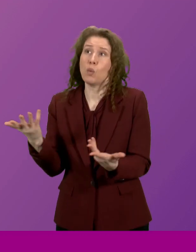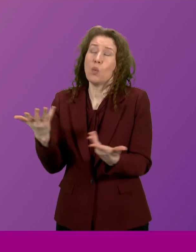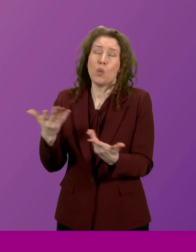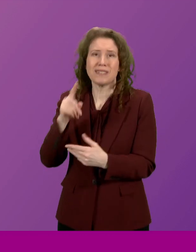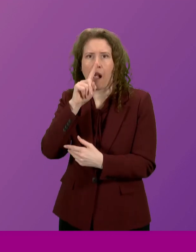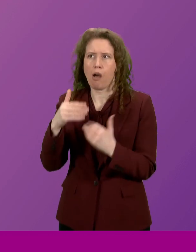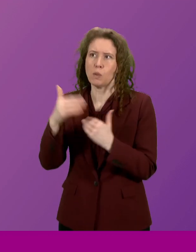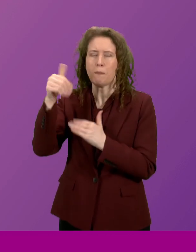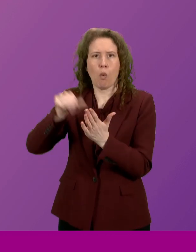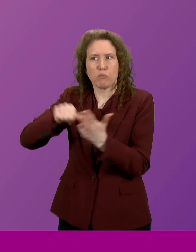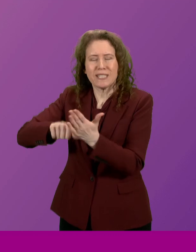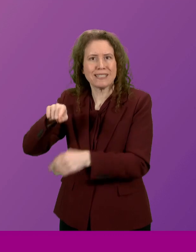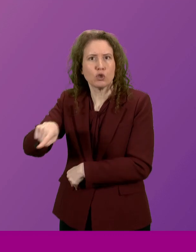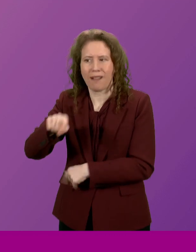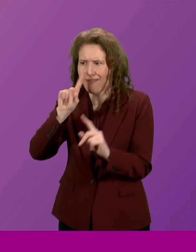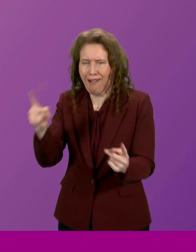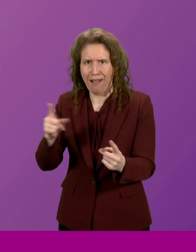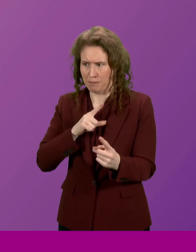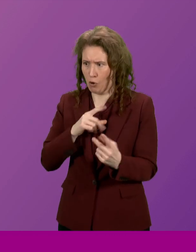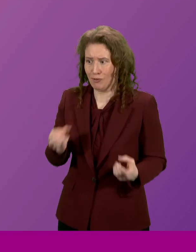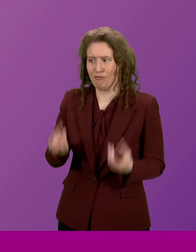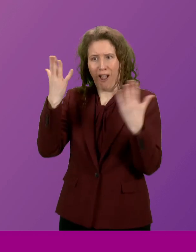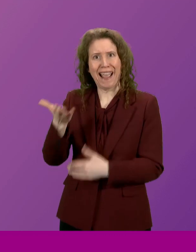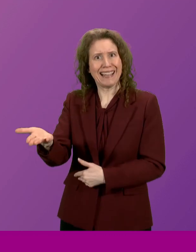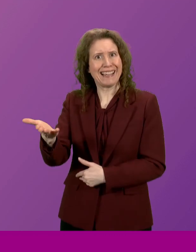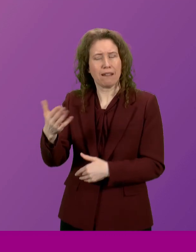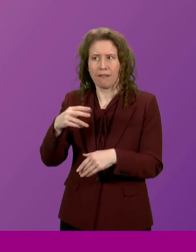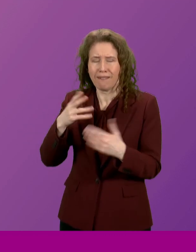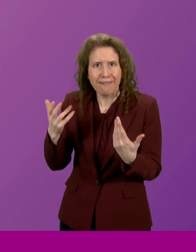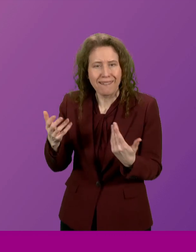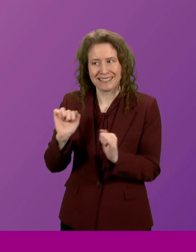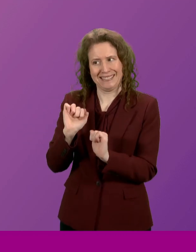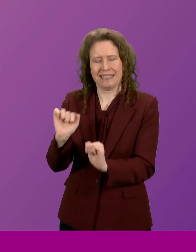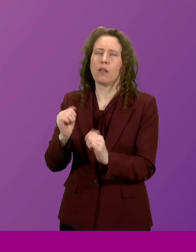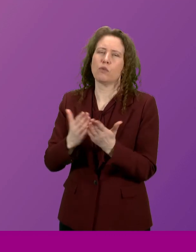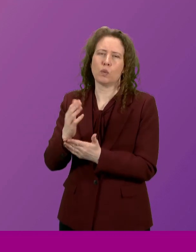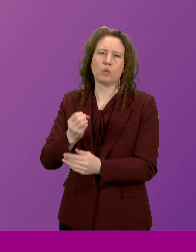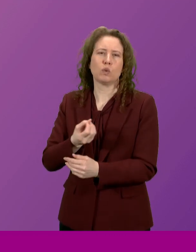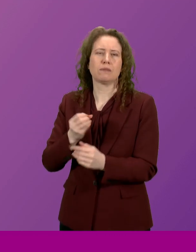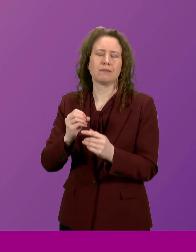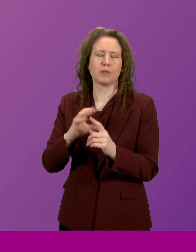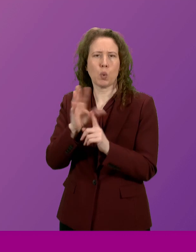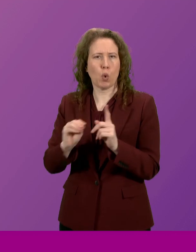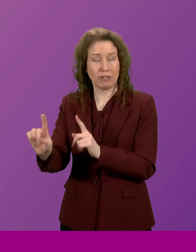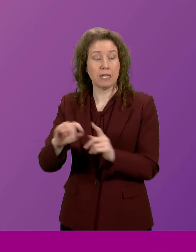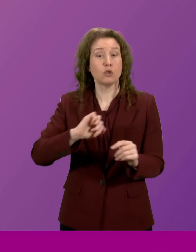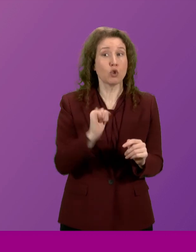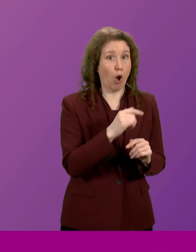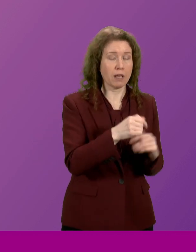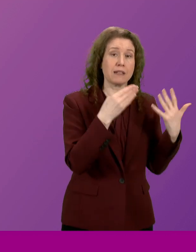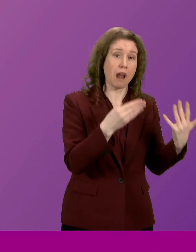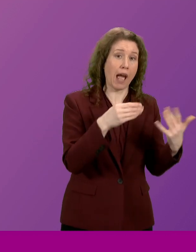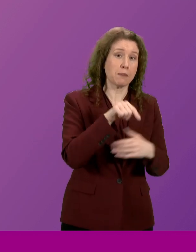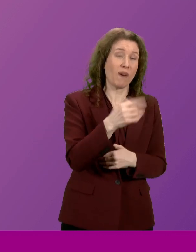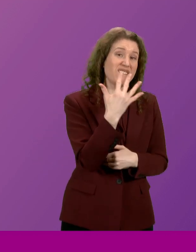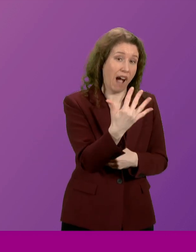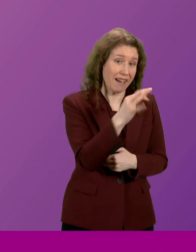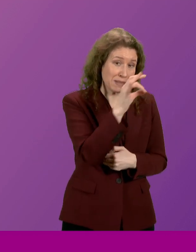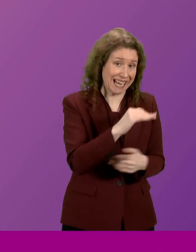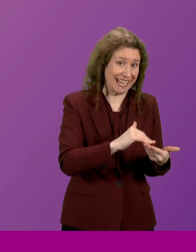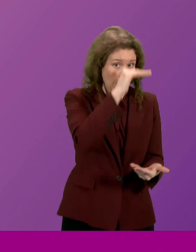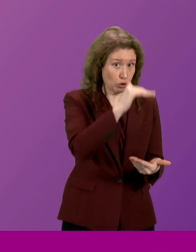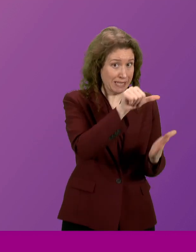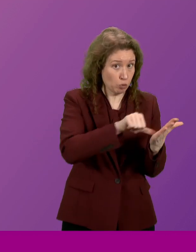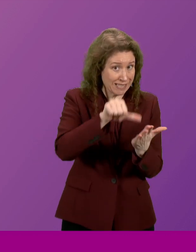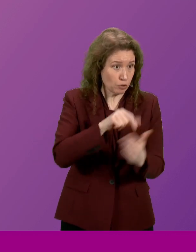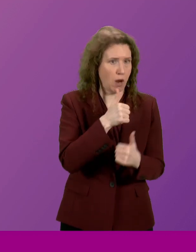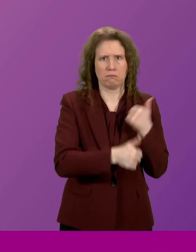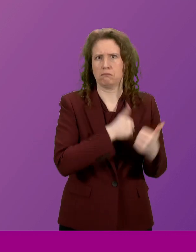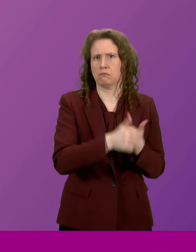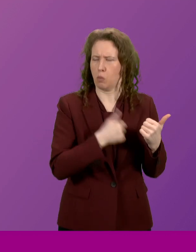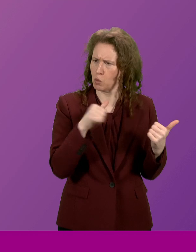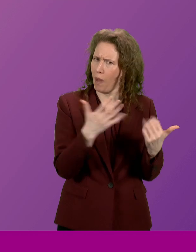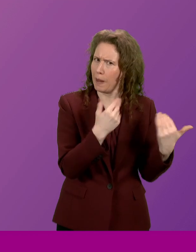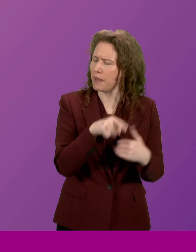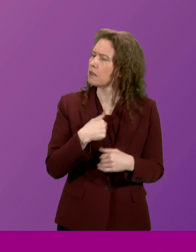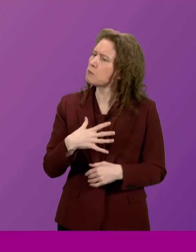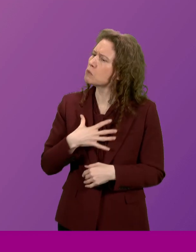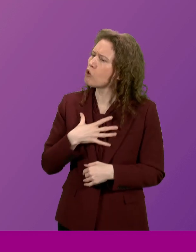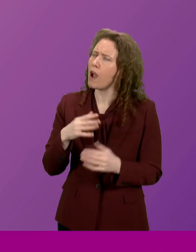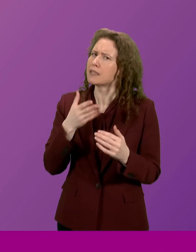procedures. We should welcome that, and I am surprised that Mr Sarwar has not done so.